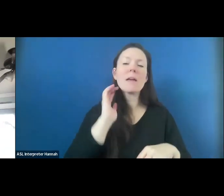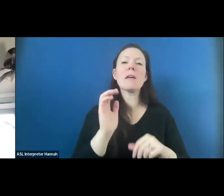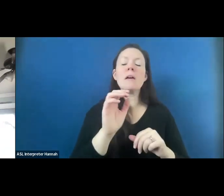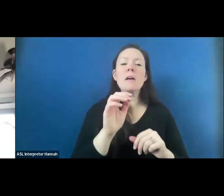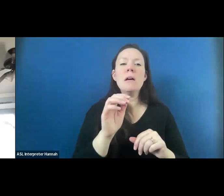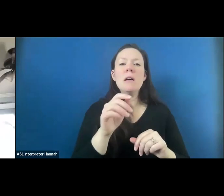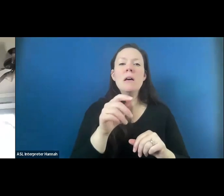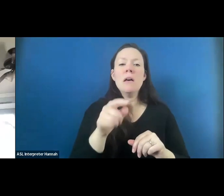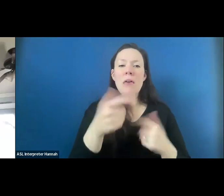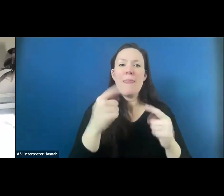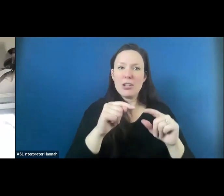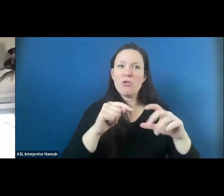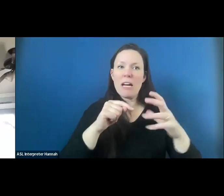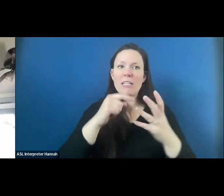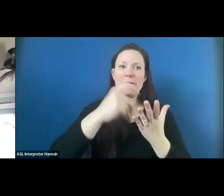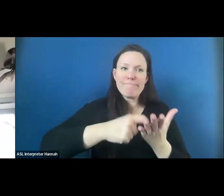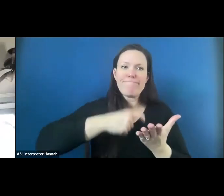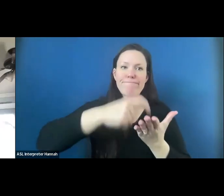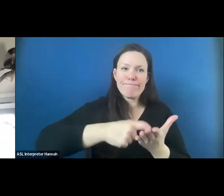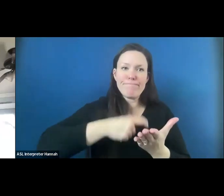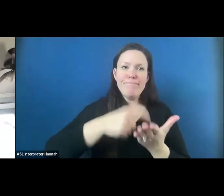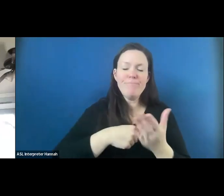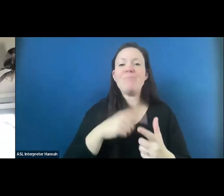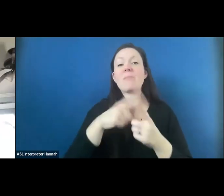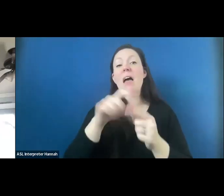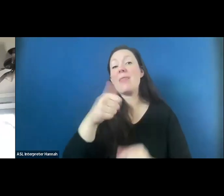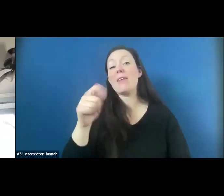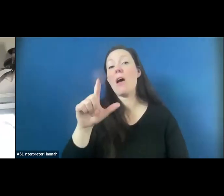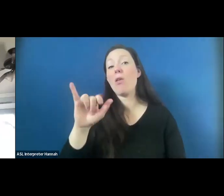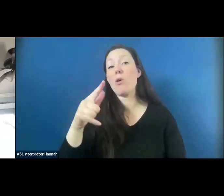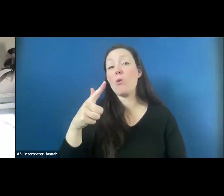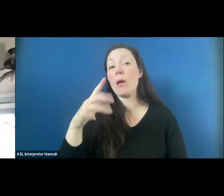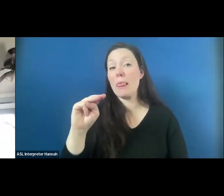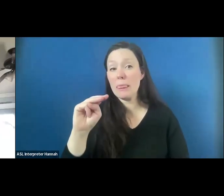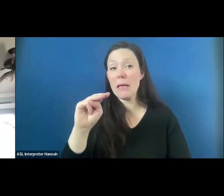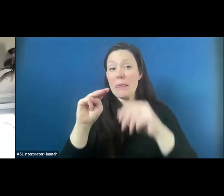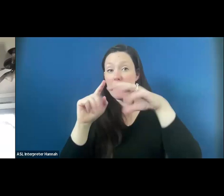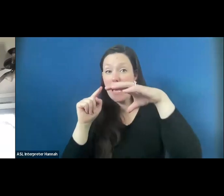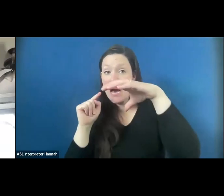And then Thacker Pass is a lithium mine that the Paiute people in so-called Nevada are fighting,